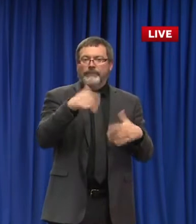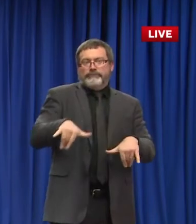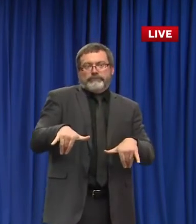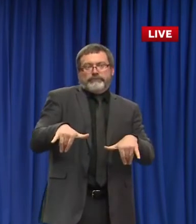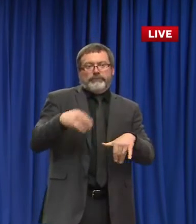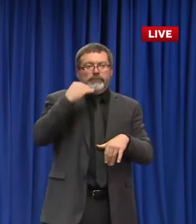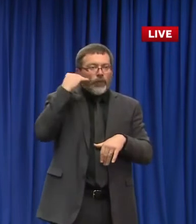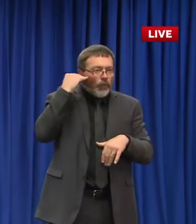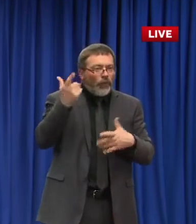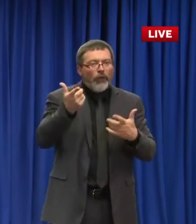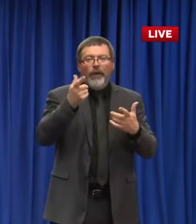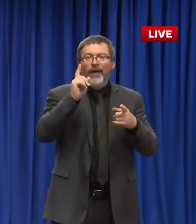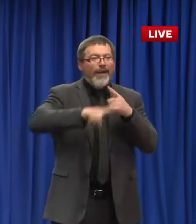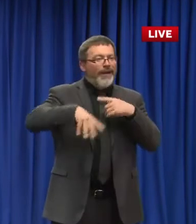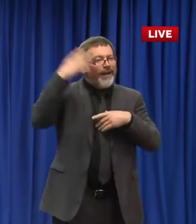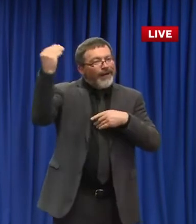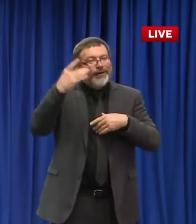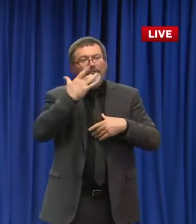BIRTHDAY PARTIES AND I’M STILL WRITING MY BIRTHDAY CARD.